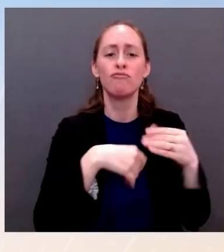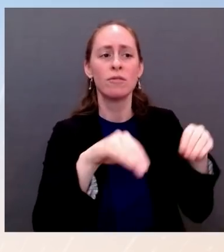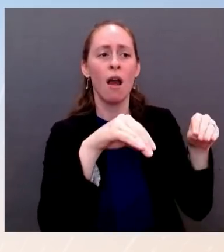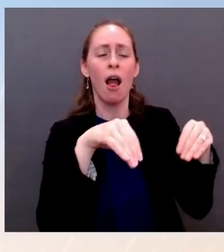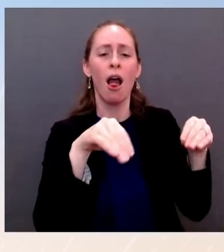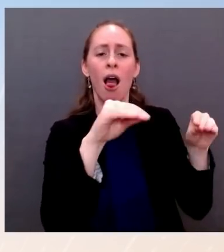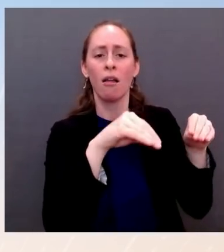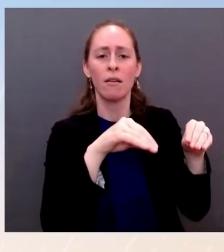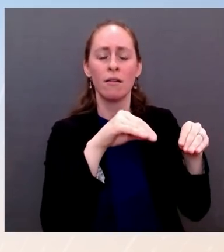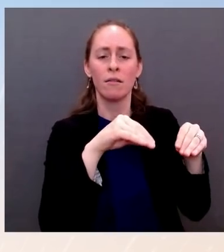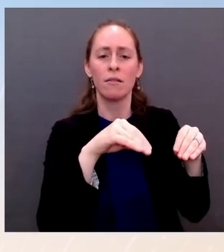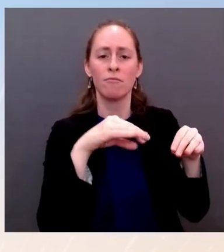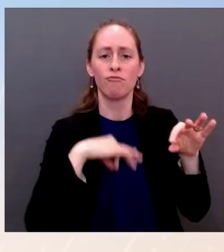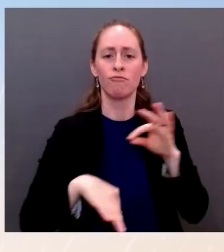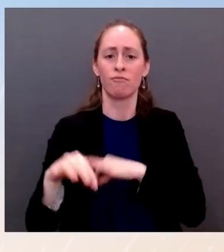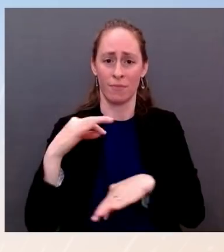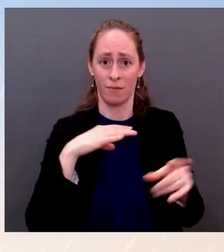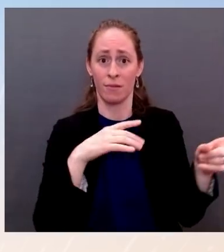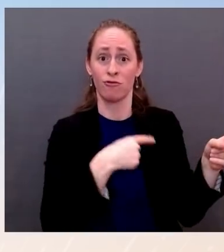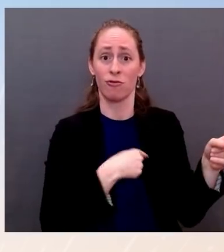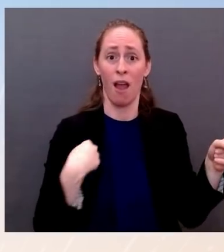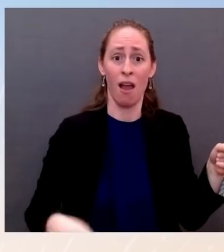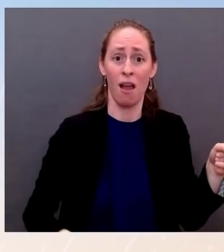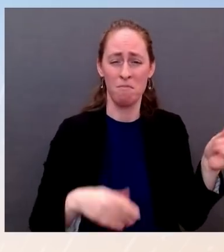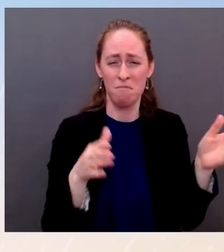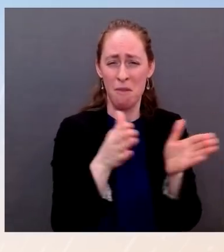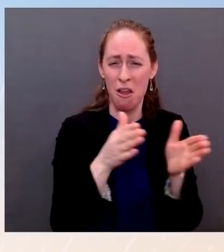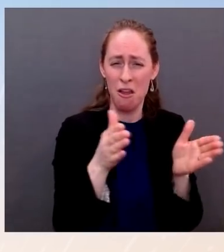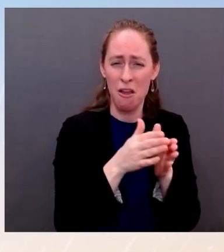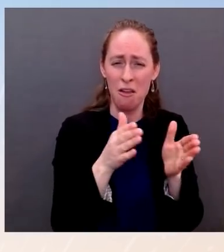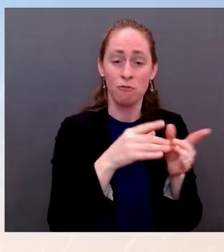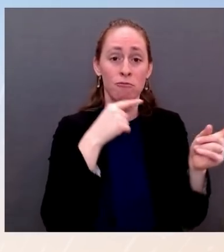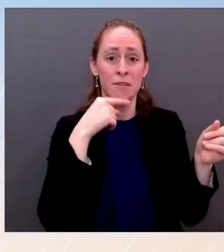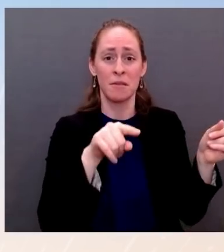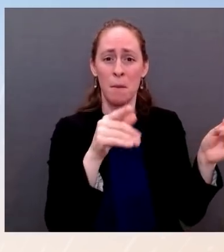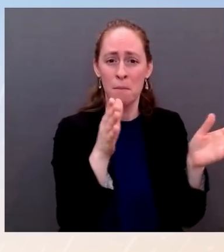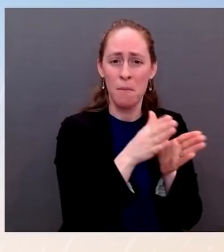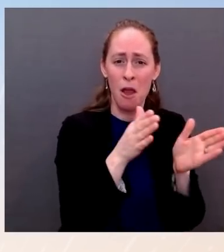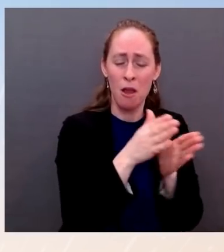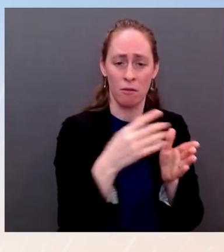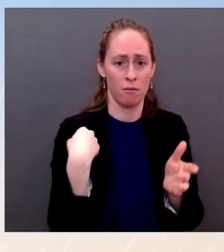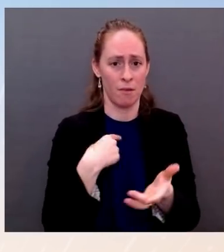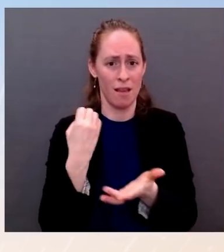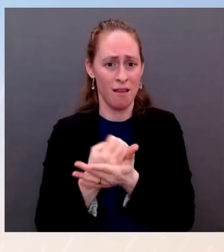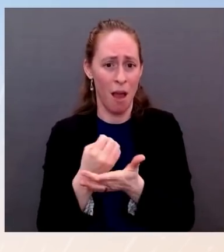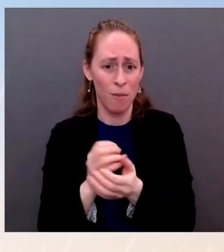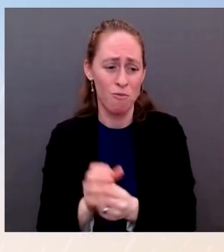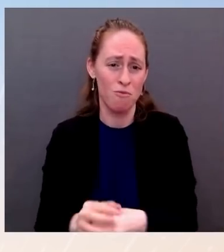the tools and capacities that we can bring to bear -- now that we are more united, more purposeful,